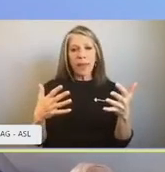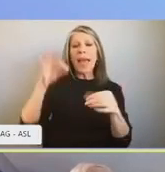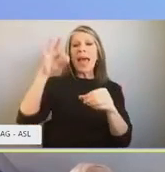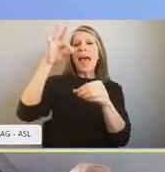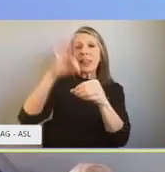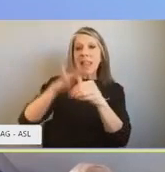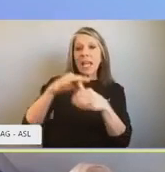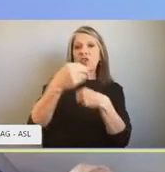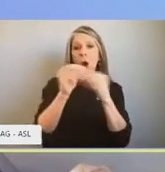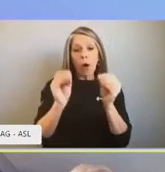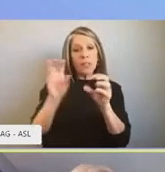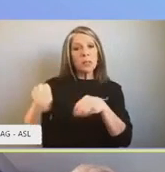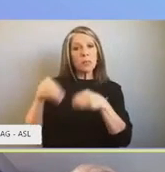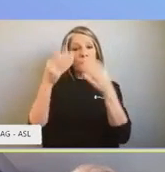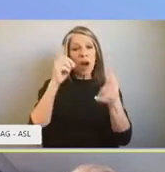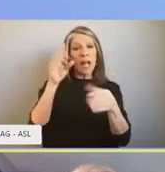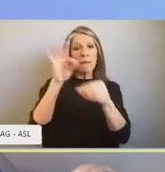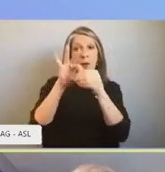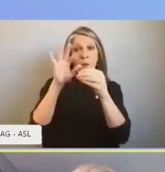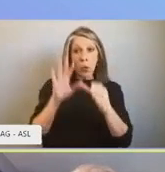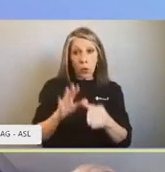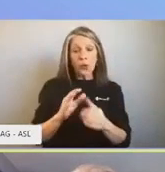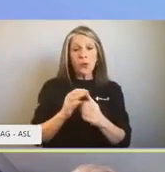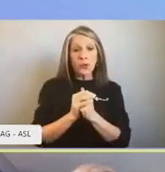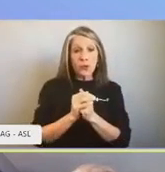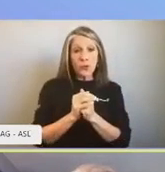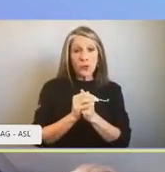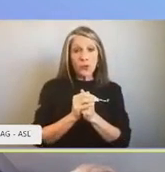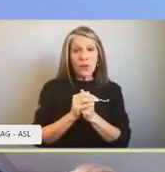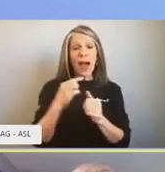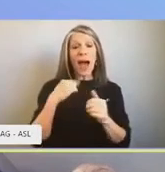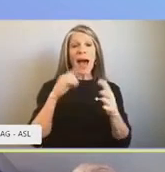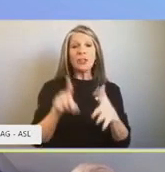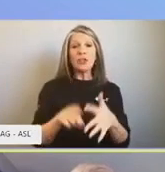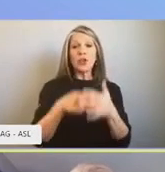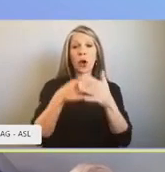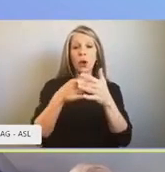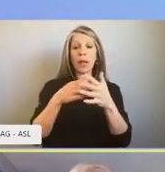materials, letters, forms, websites, everything that